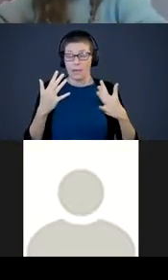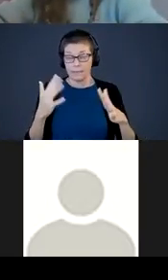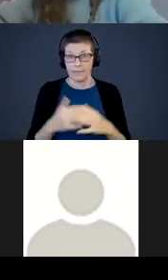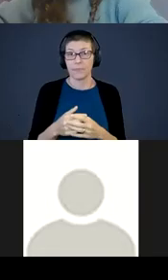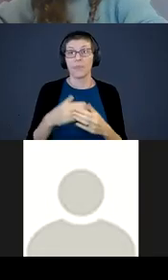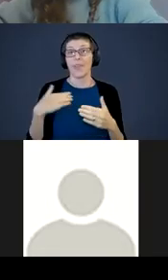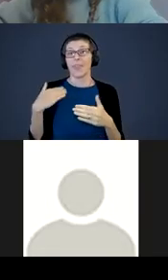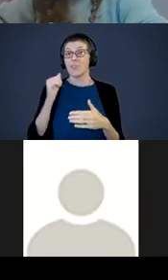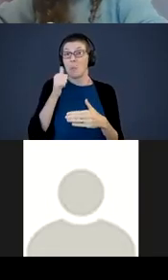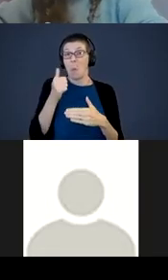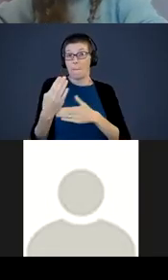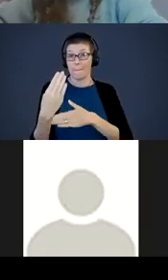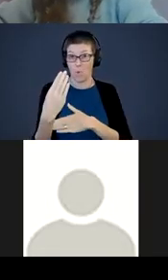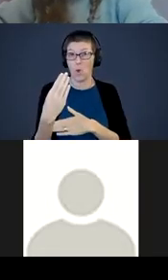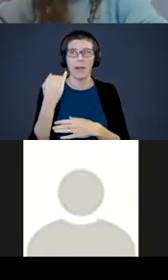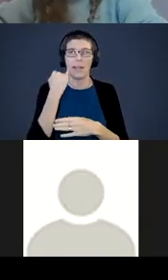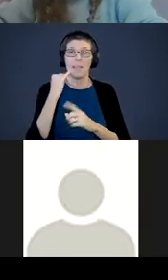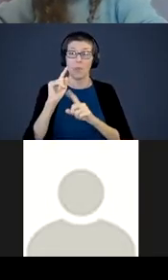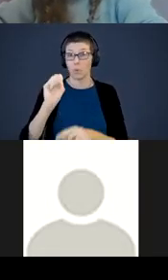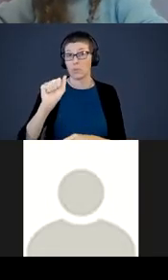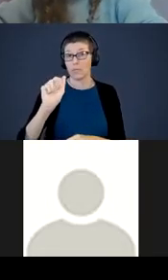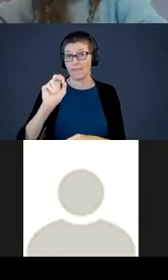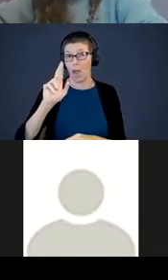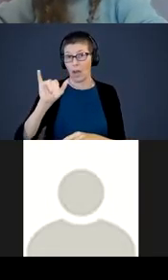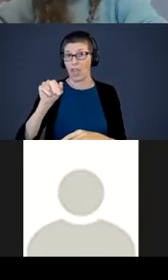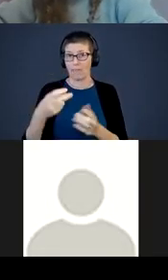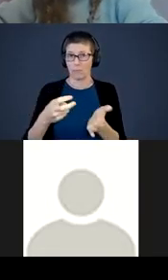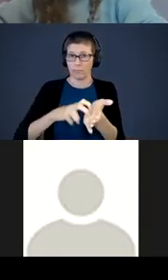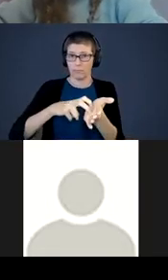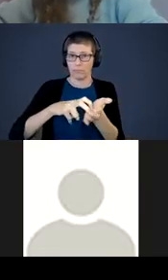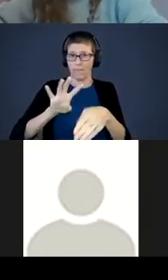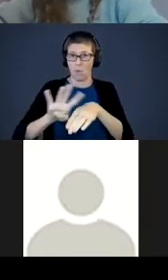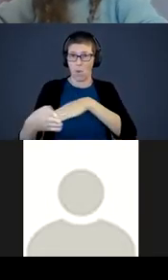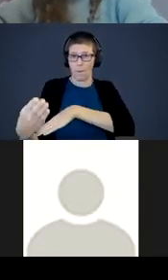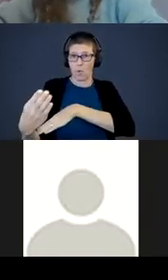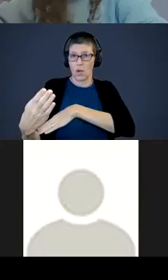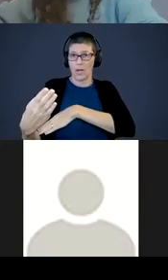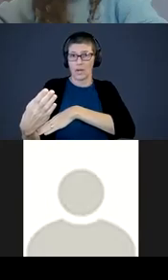morning - if you go on a safari, you must be awake the next morning at 4 o'clock because